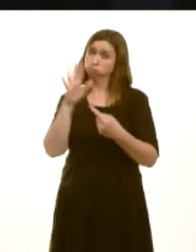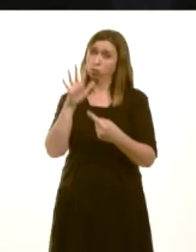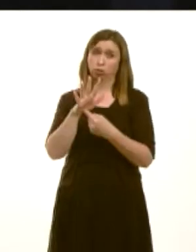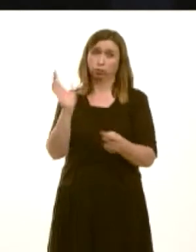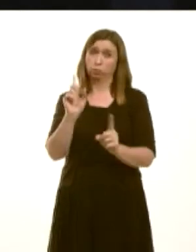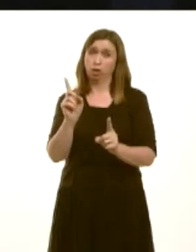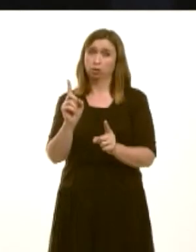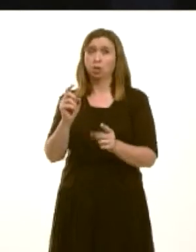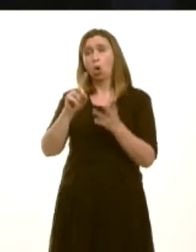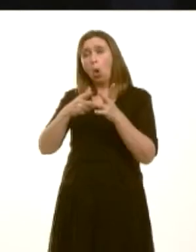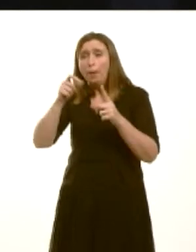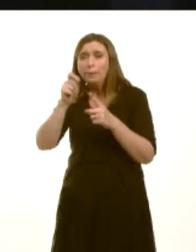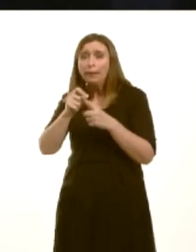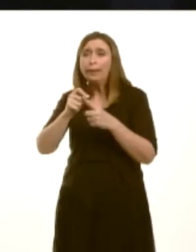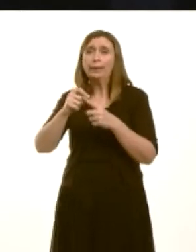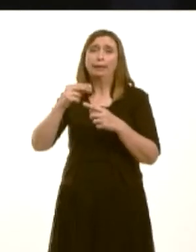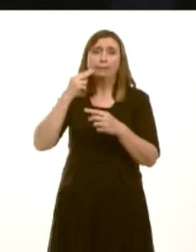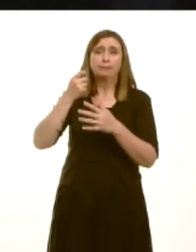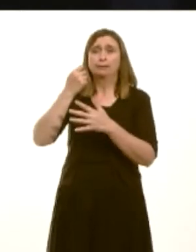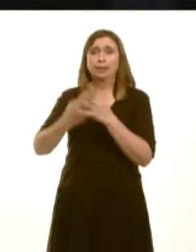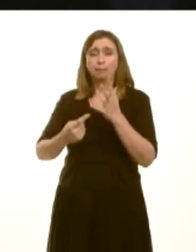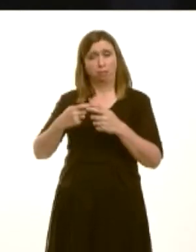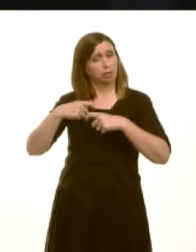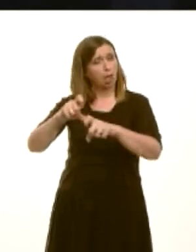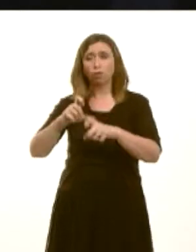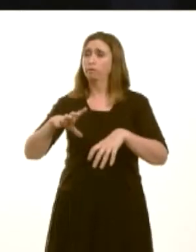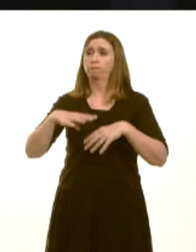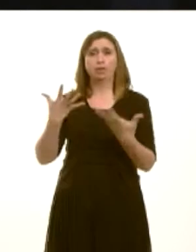Given this, can you give the Assembly a commitment that your Government will properly fund the